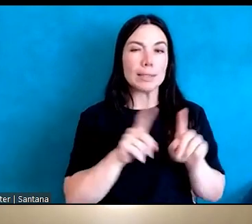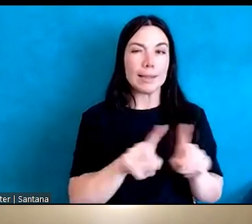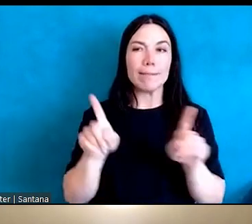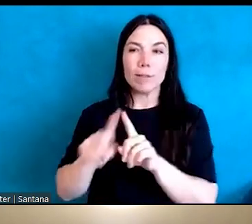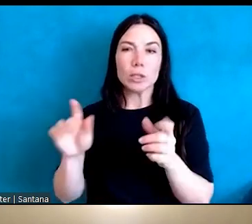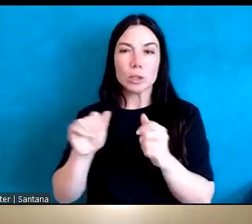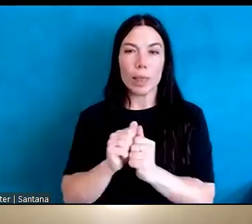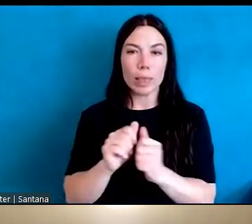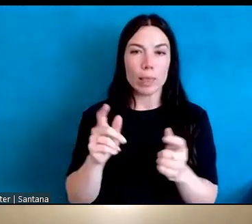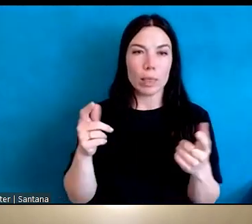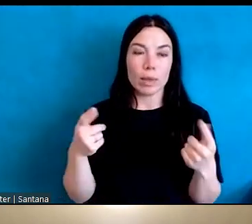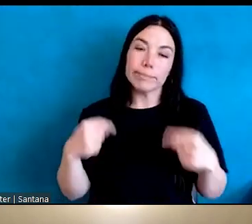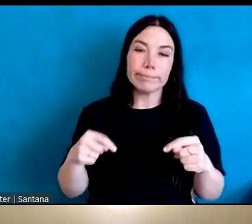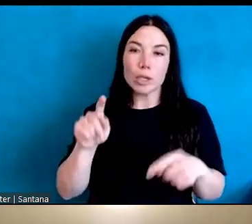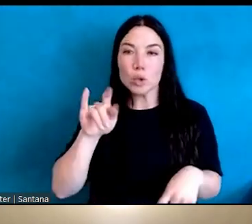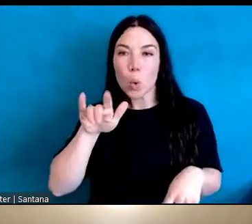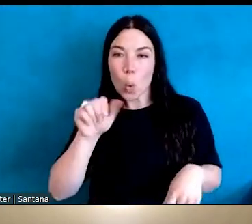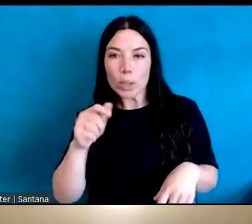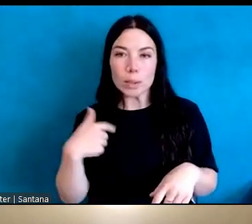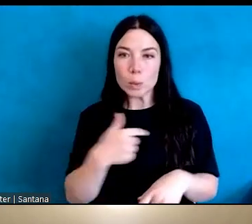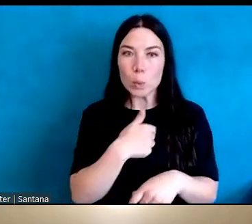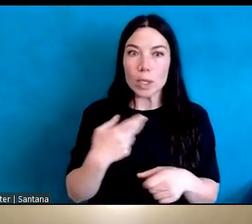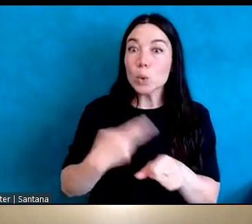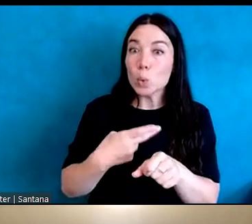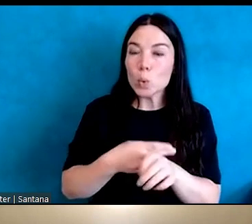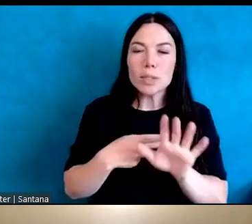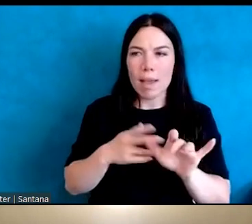creates very different communicative environments.